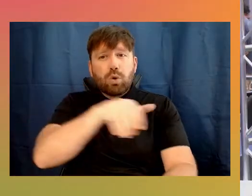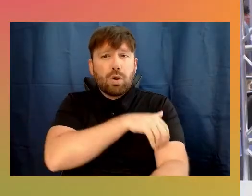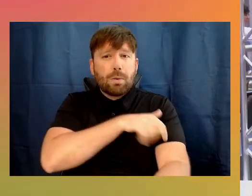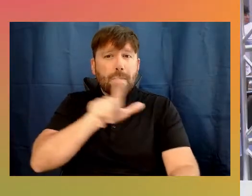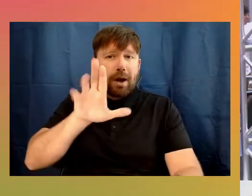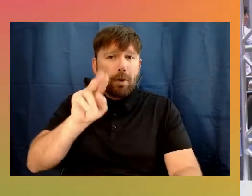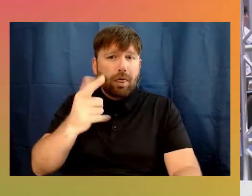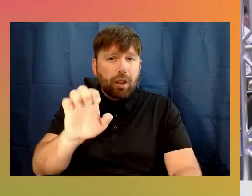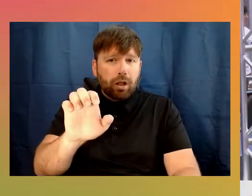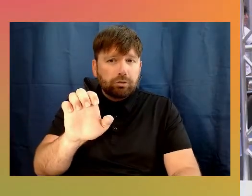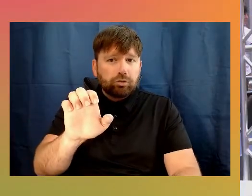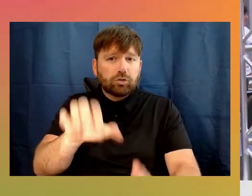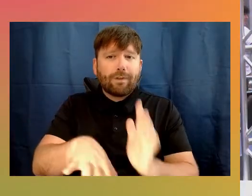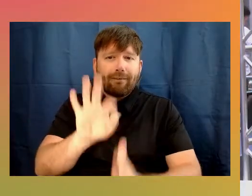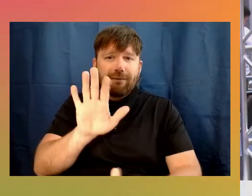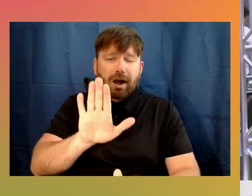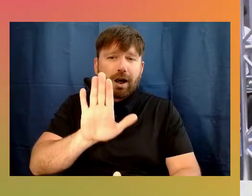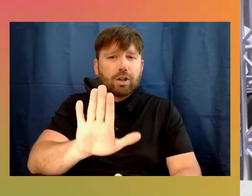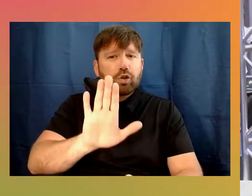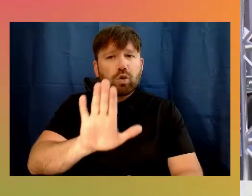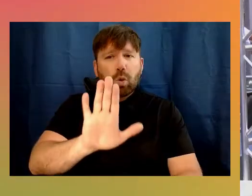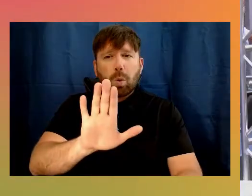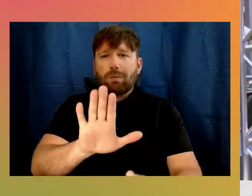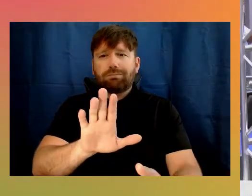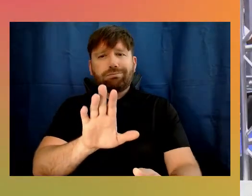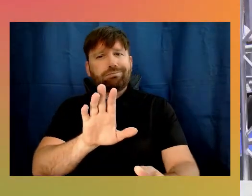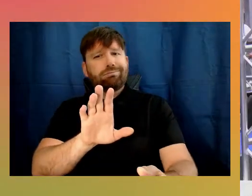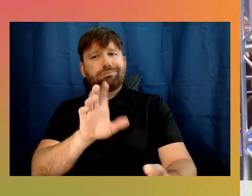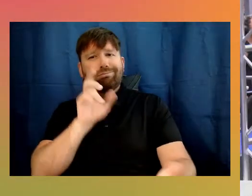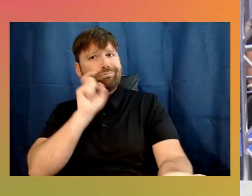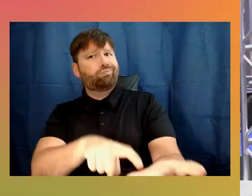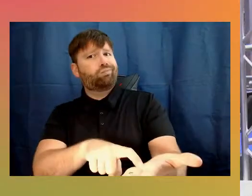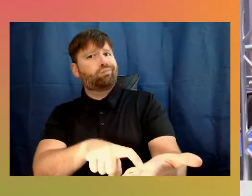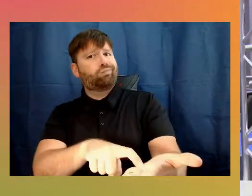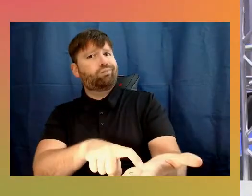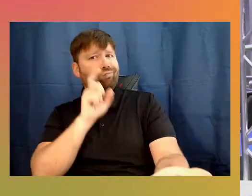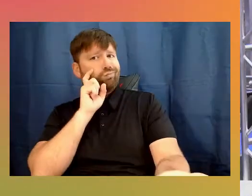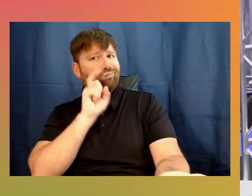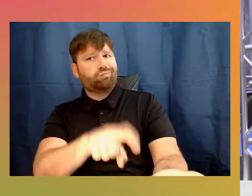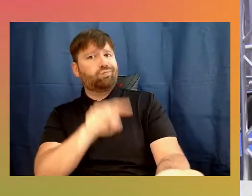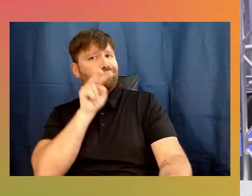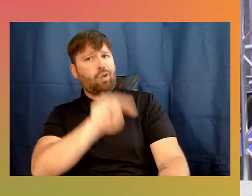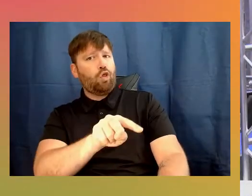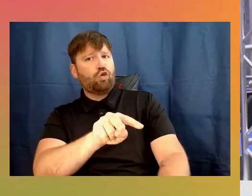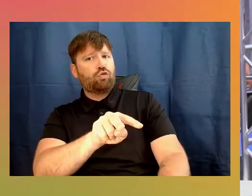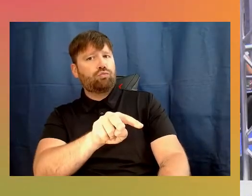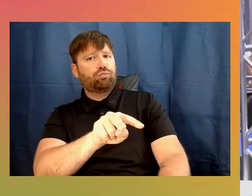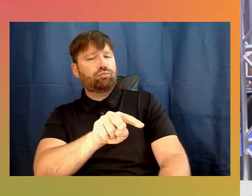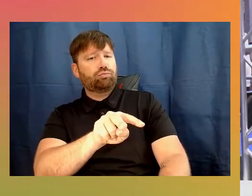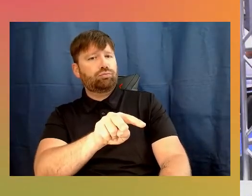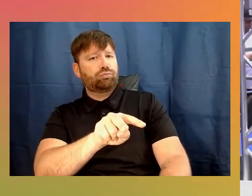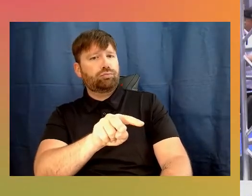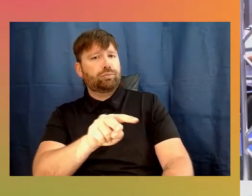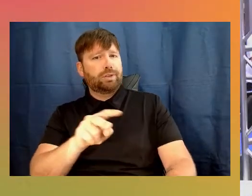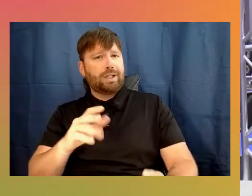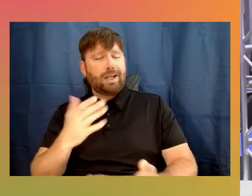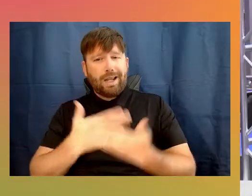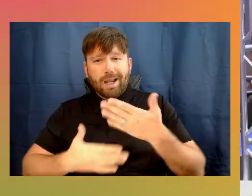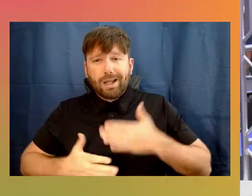BIG BREATH IN. EXHALE, POWER LUNGE. FIND YOUR DRIFT. FIND YOUR LOOKING POINT AND LOCK